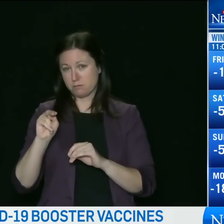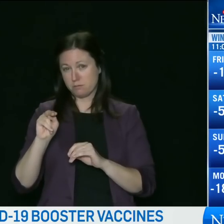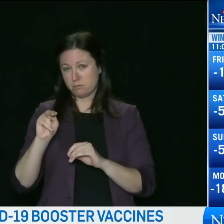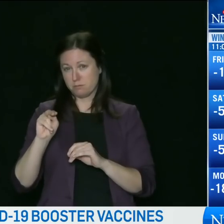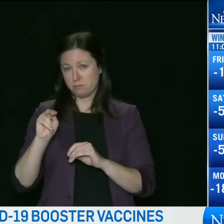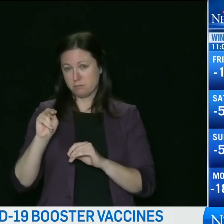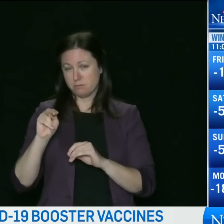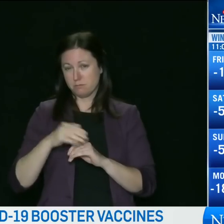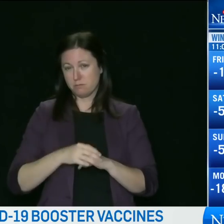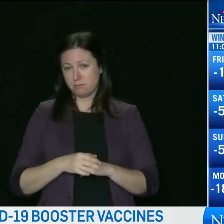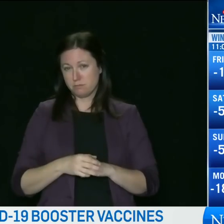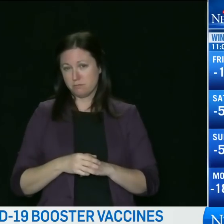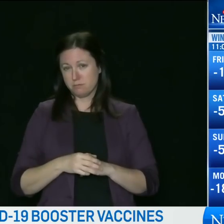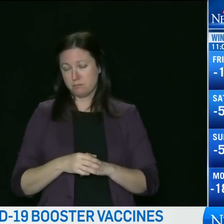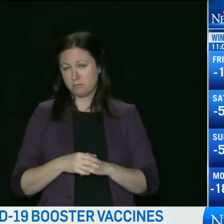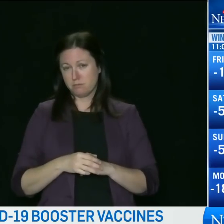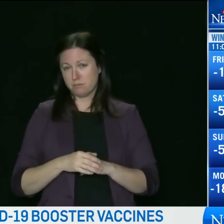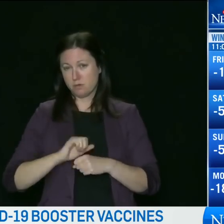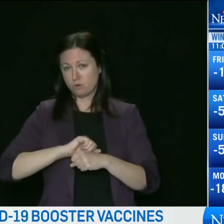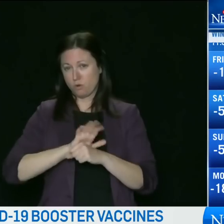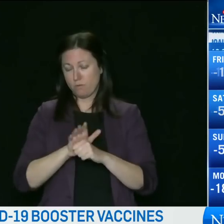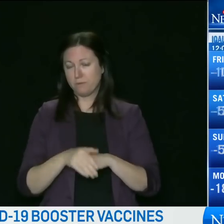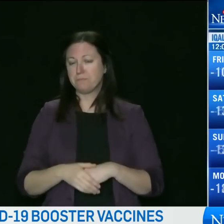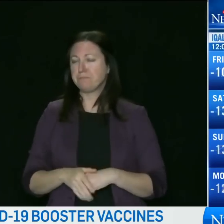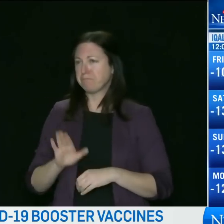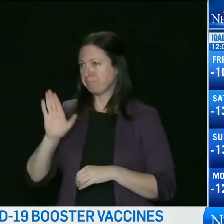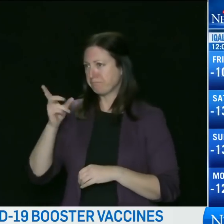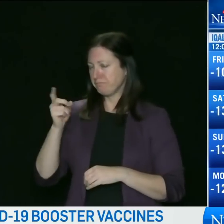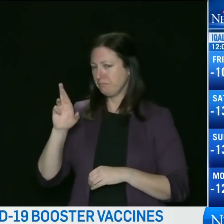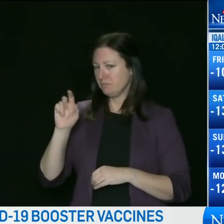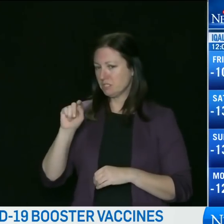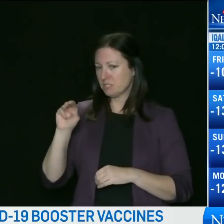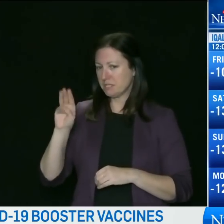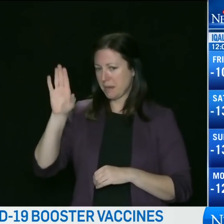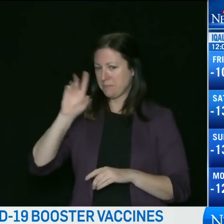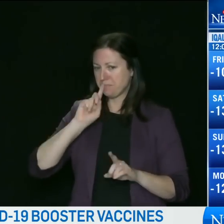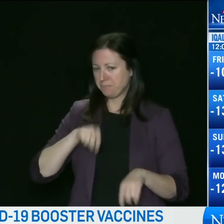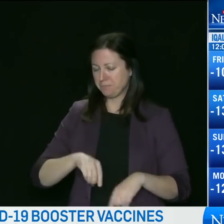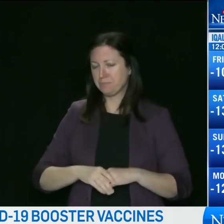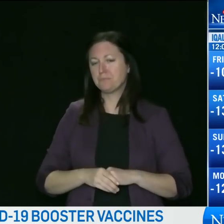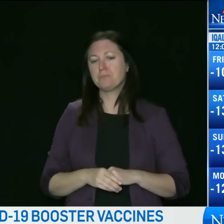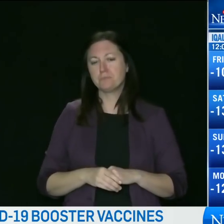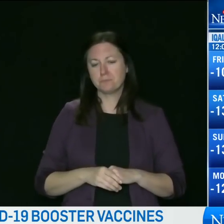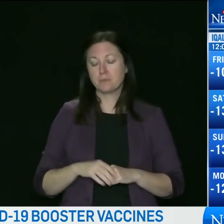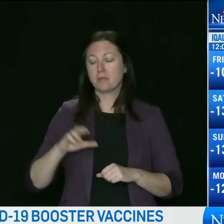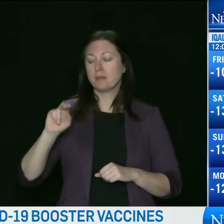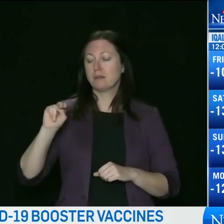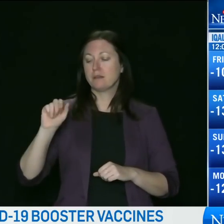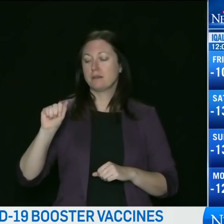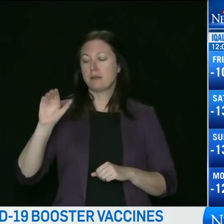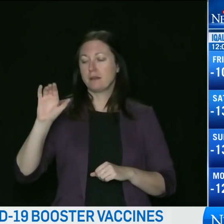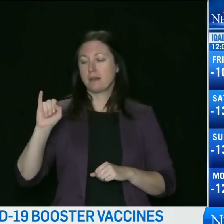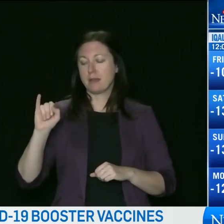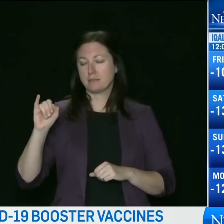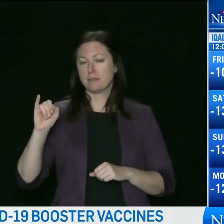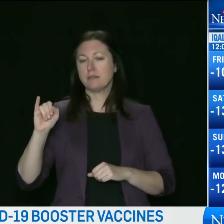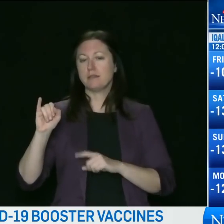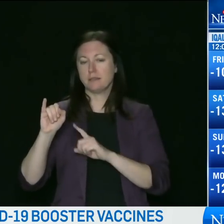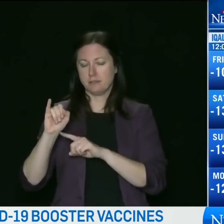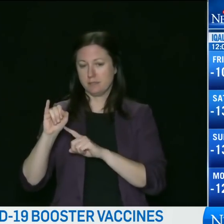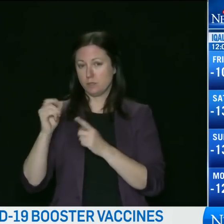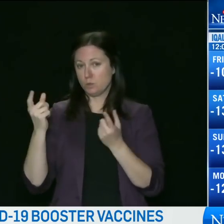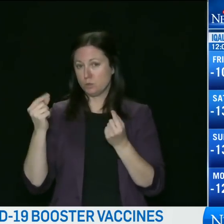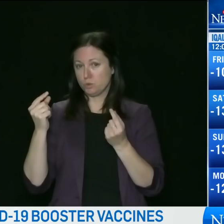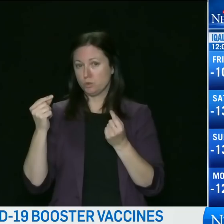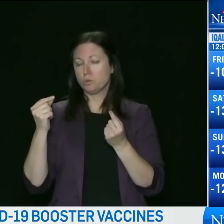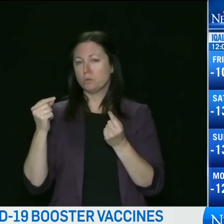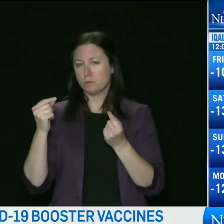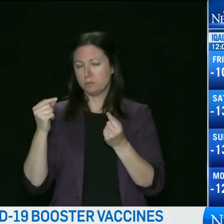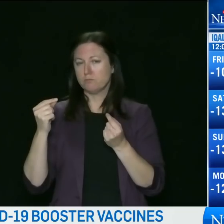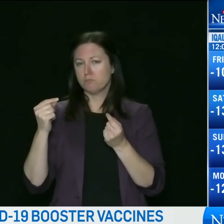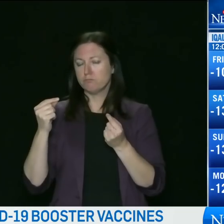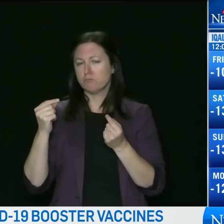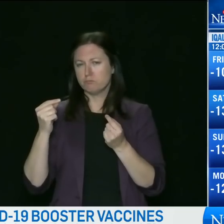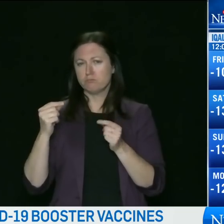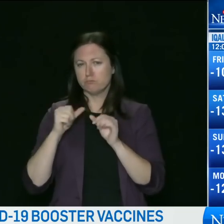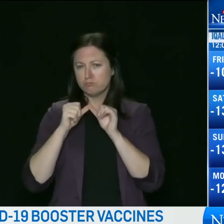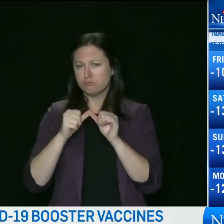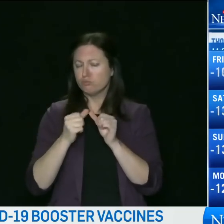THE 18, 49 RECOMMENDATION WAS